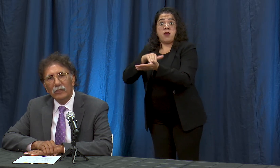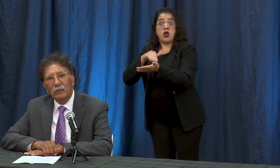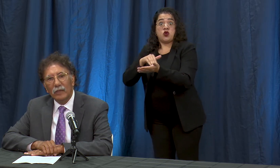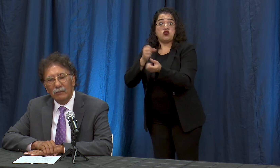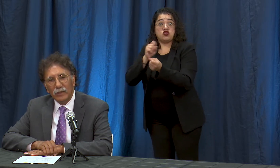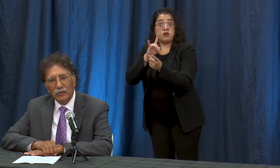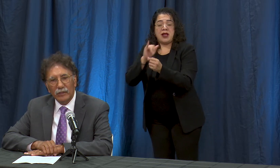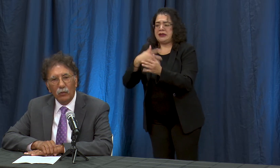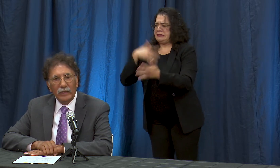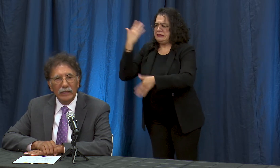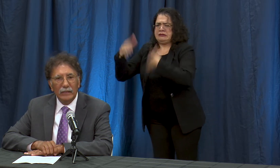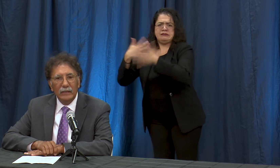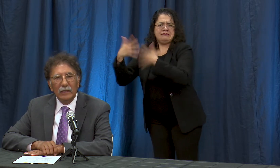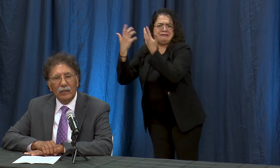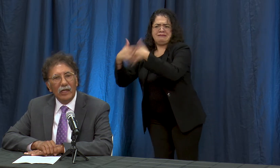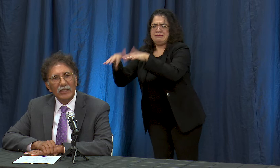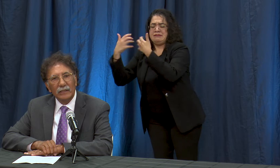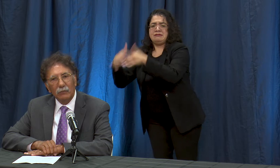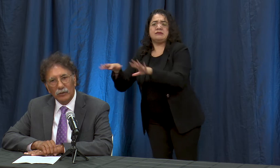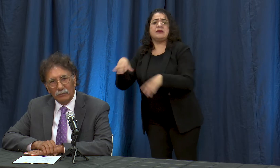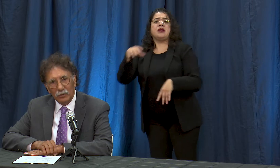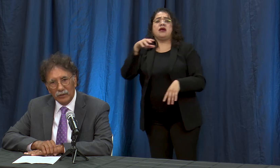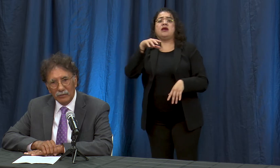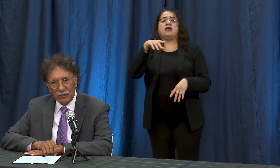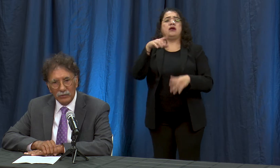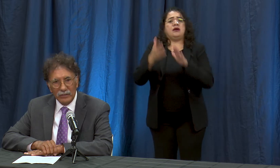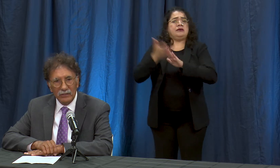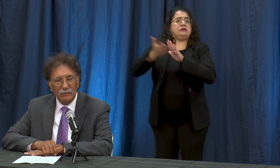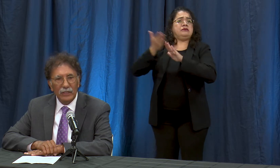terminal operators are working lockstep with the port administration to make